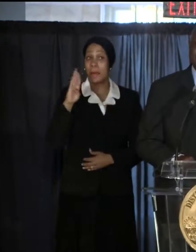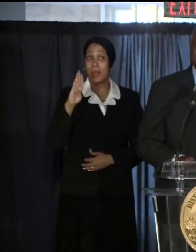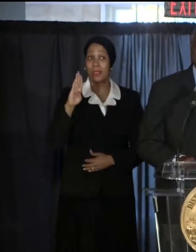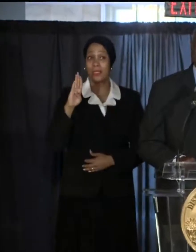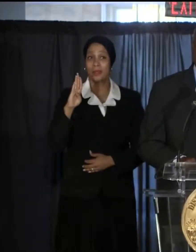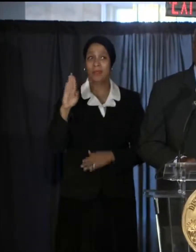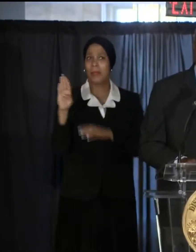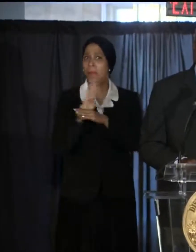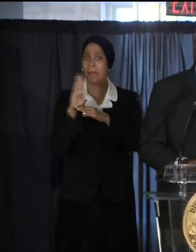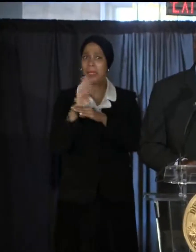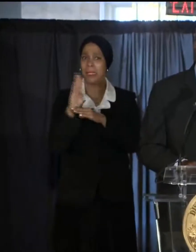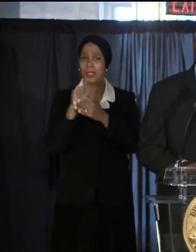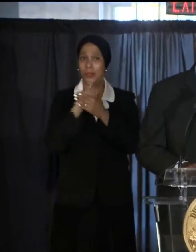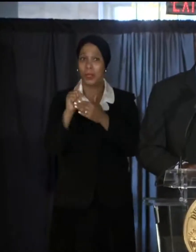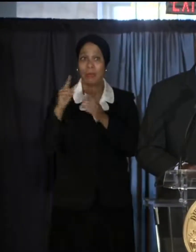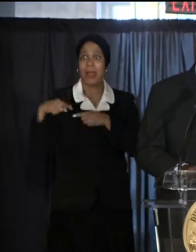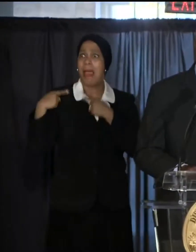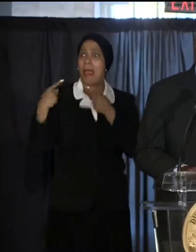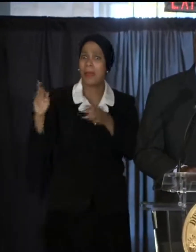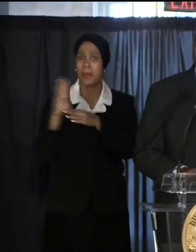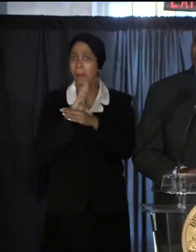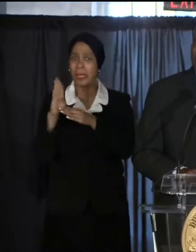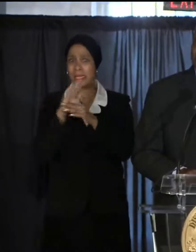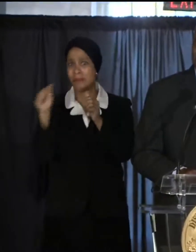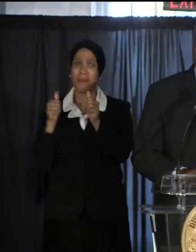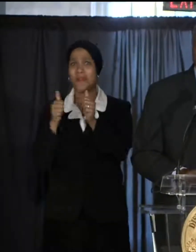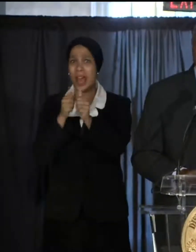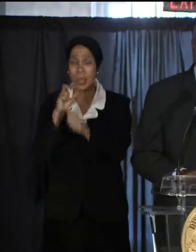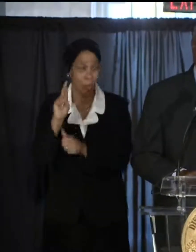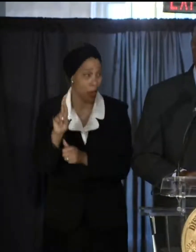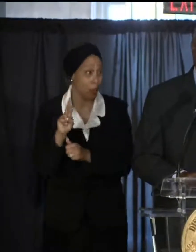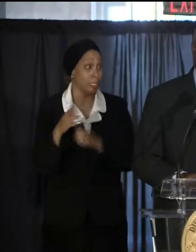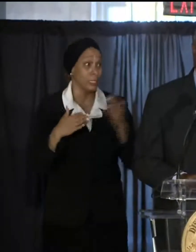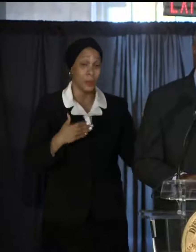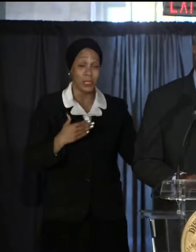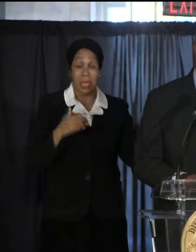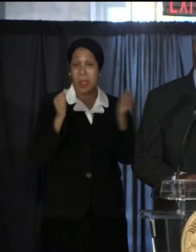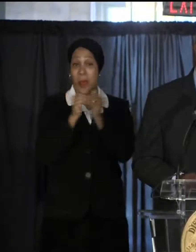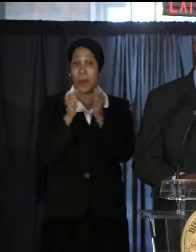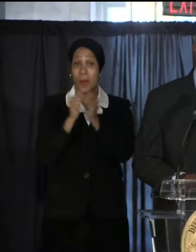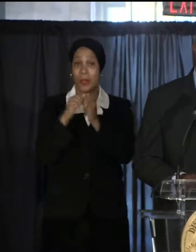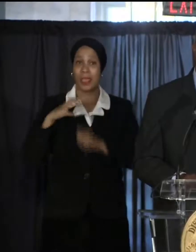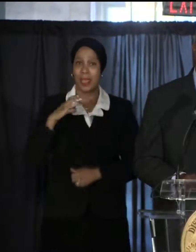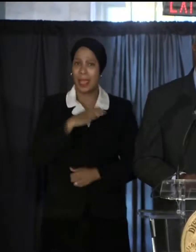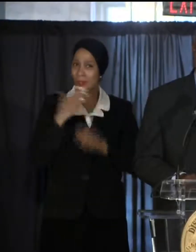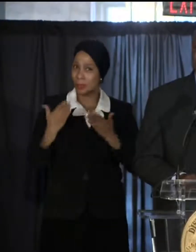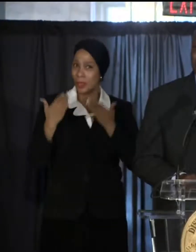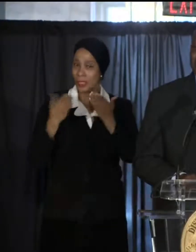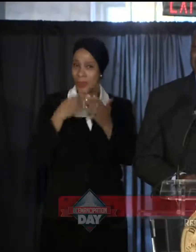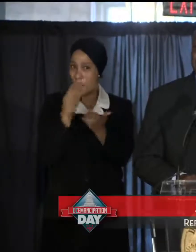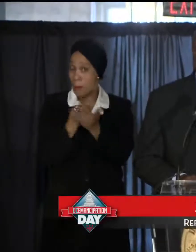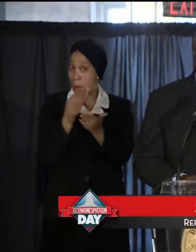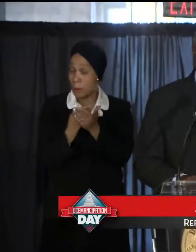BEEN BUSY THIS WEEK. I'VE BEEN BUSY RUNNING AROUND AFTER HER. SHE WAS THERE WITH THE COUNCIL PRESENTING HER BUDGET ONE DAY THIS WEEK.